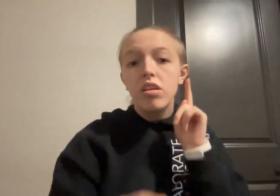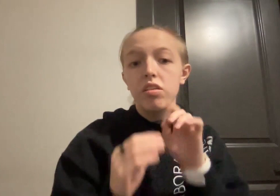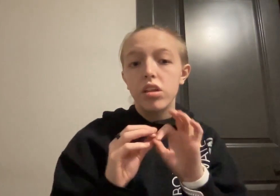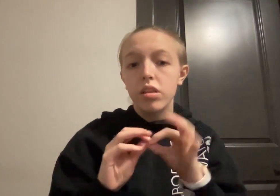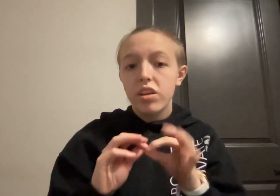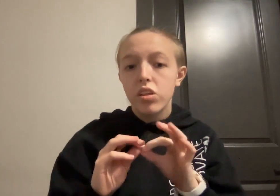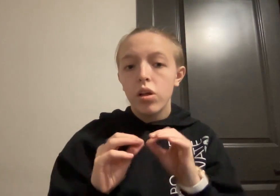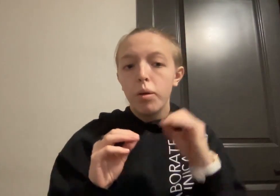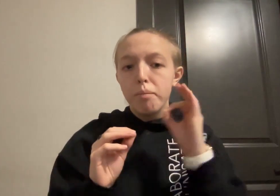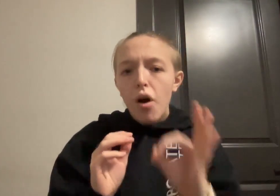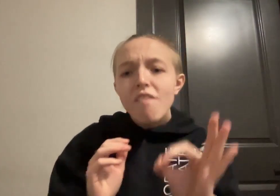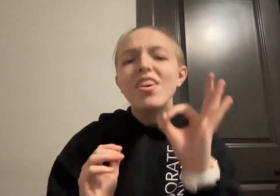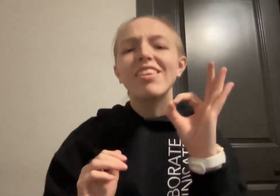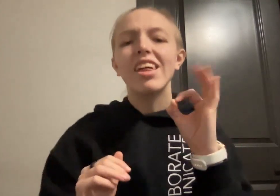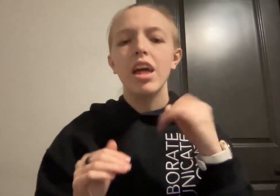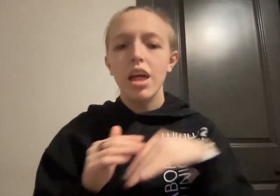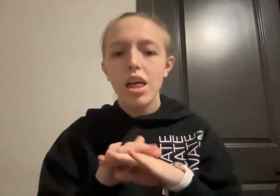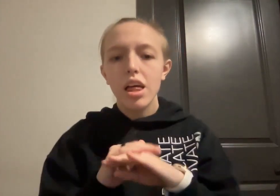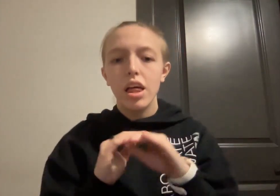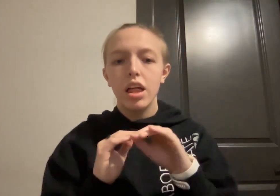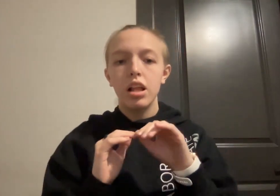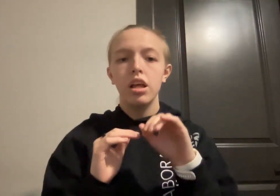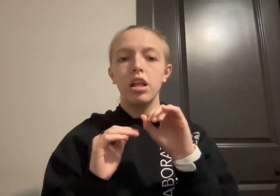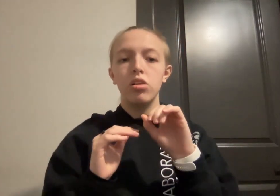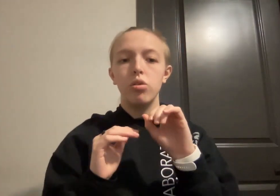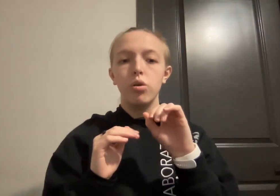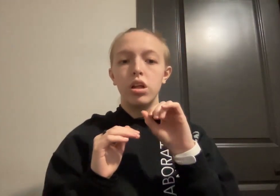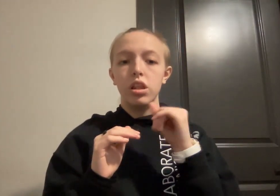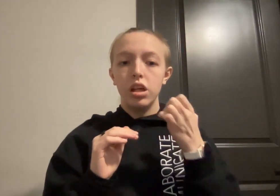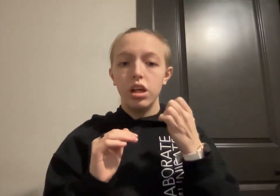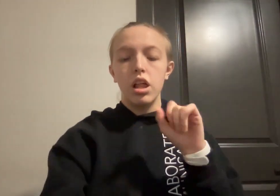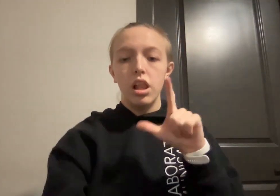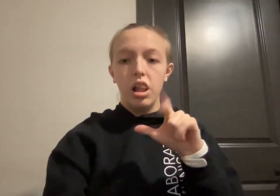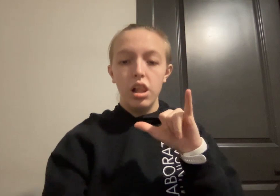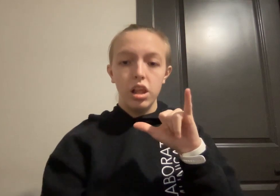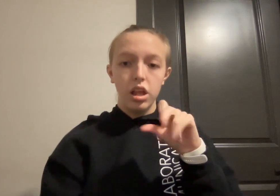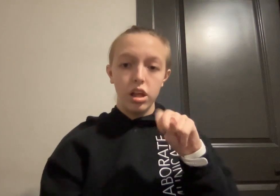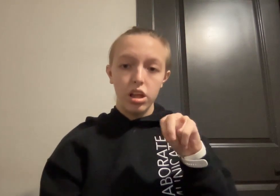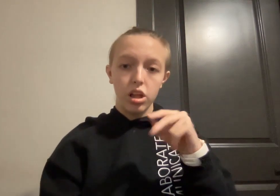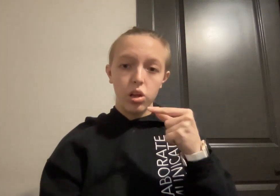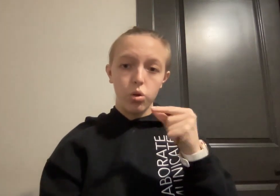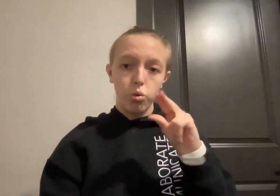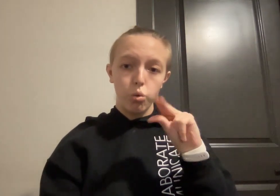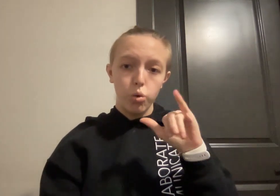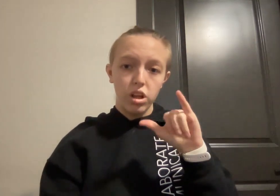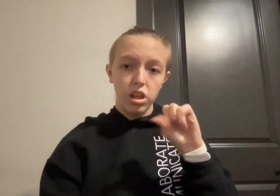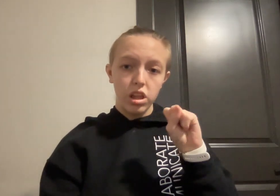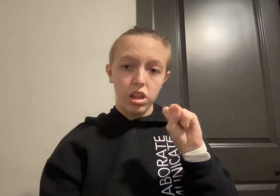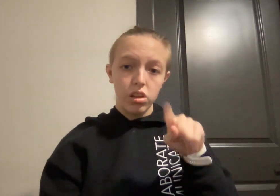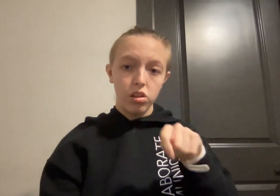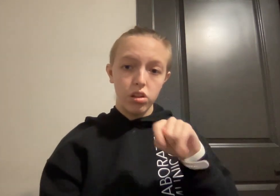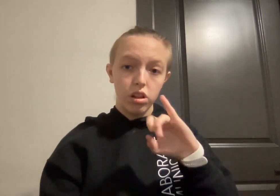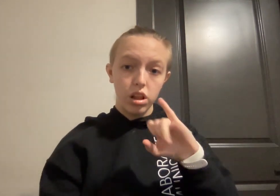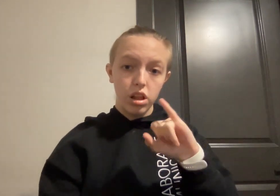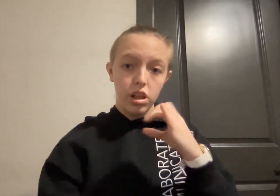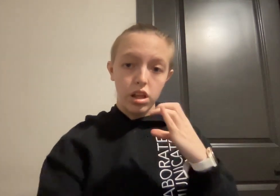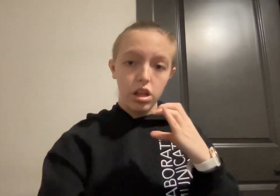This fits perfectly into the linguistic